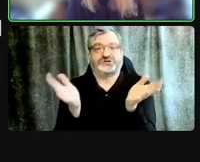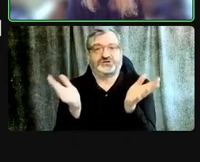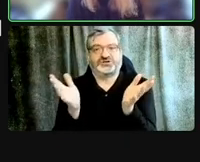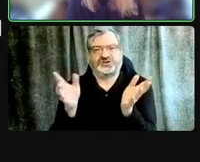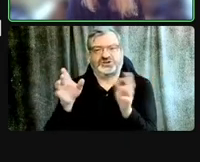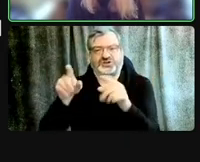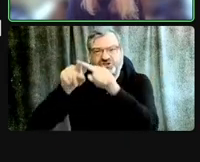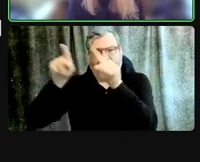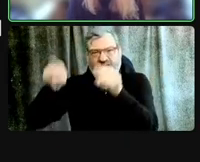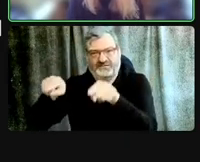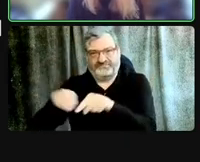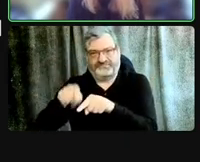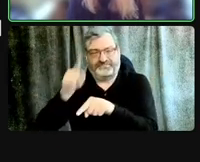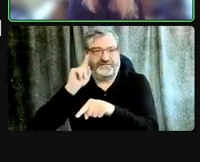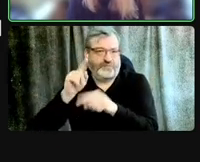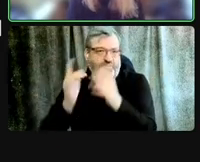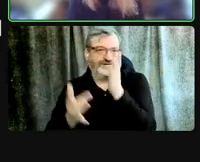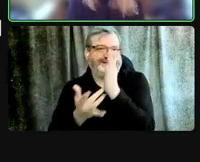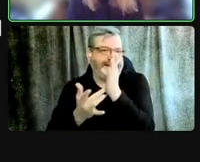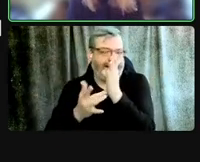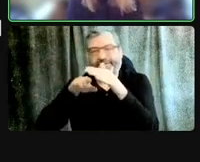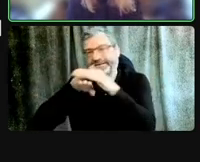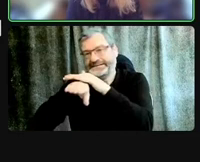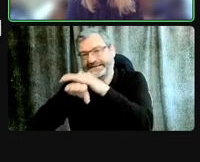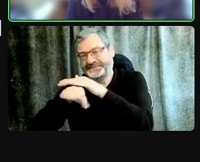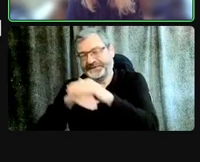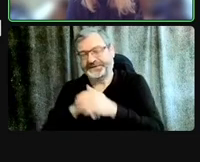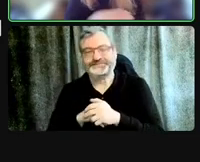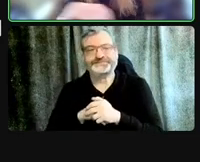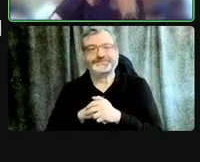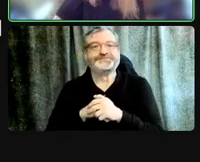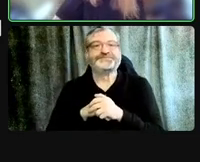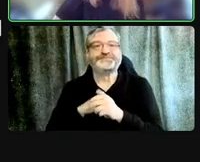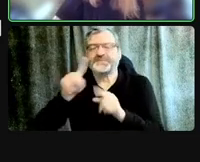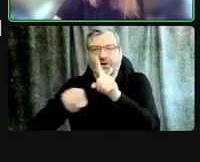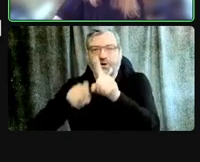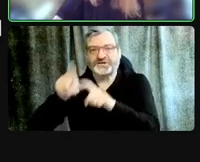This session will also be recorded and posted for future viewing.